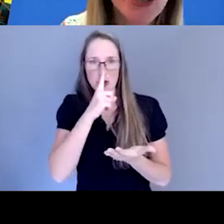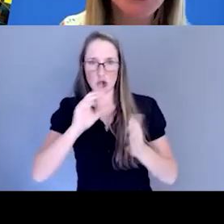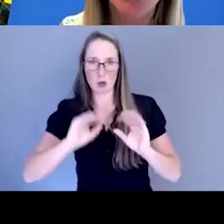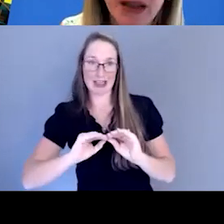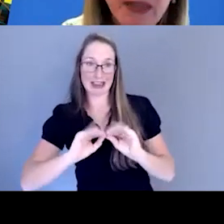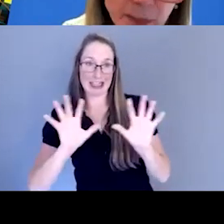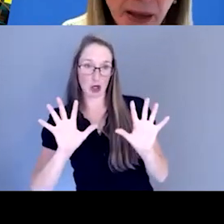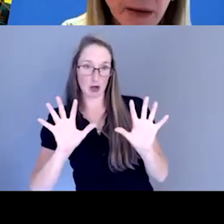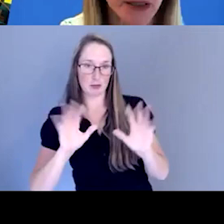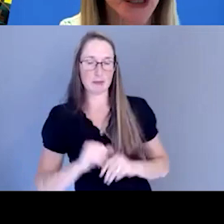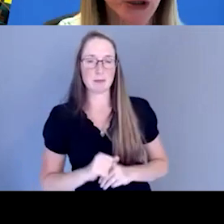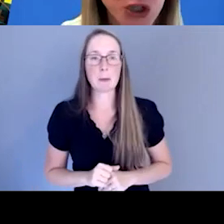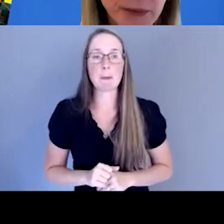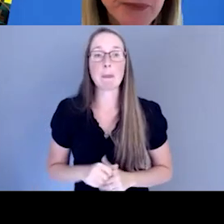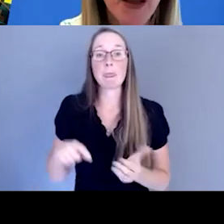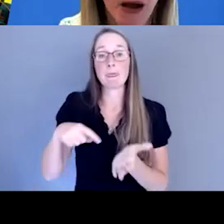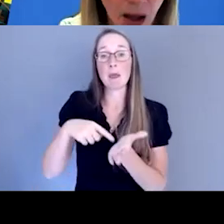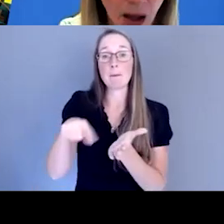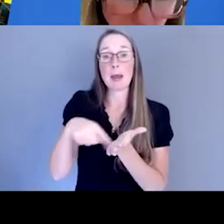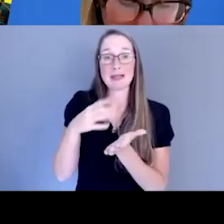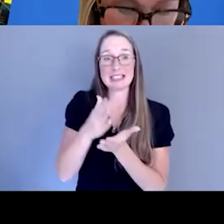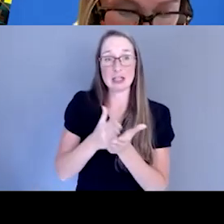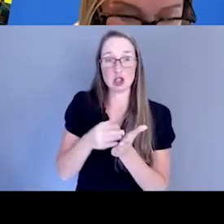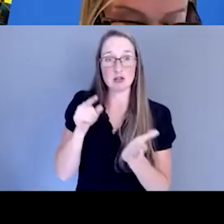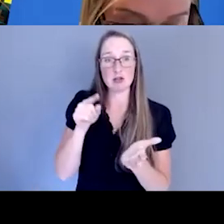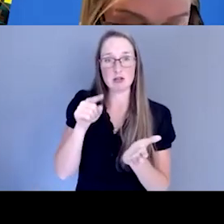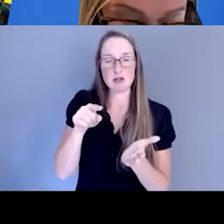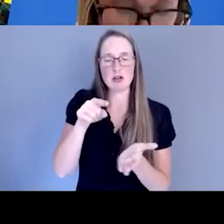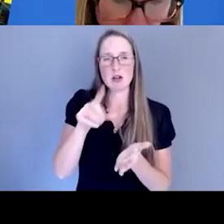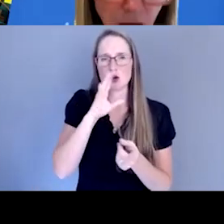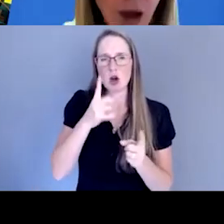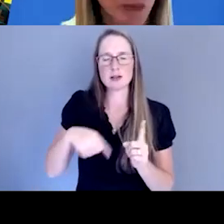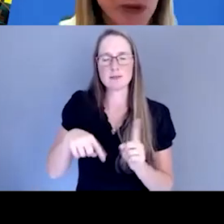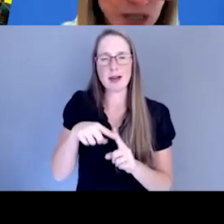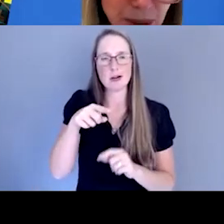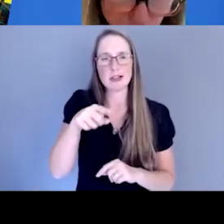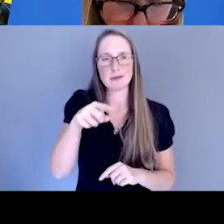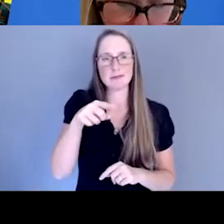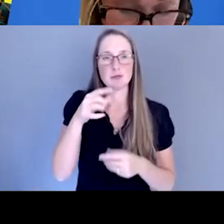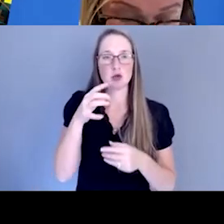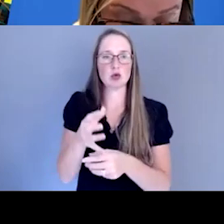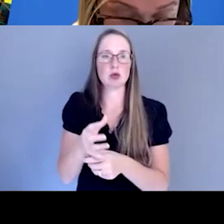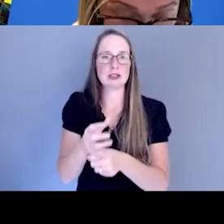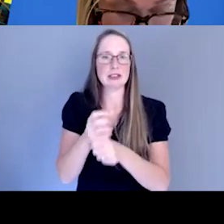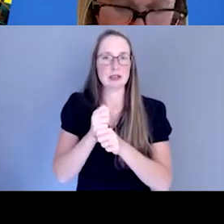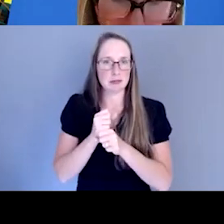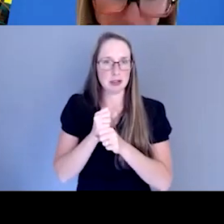In the payment section, it talks about recipient requests for payments.